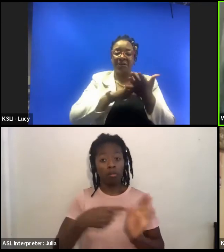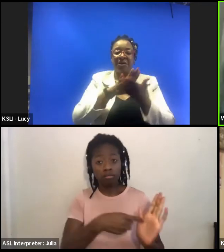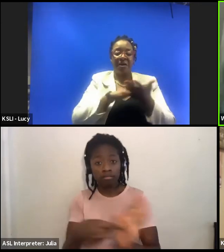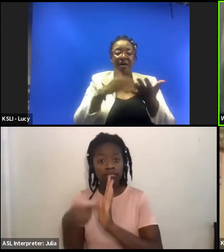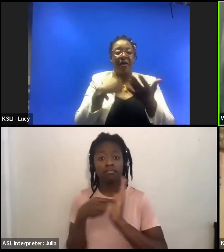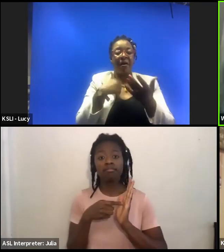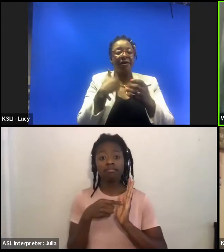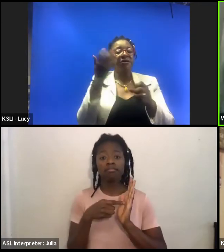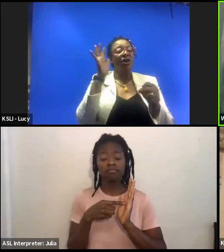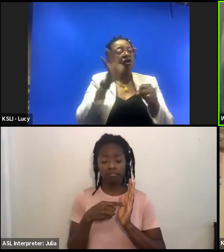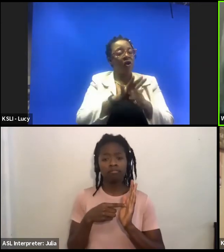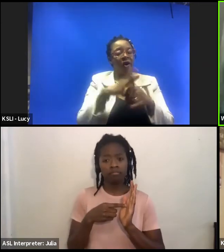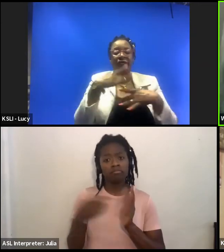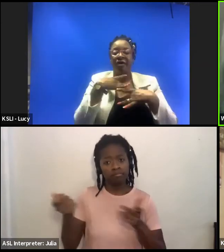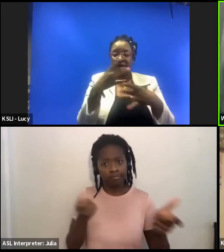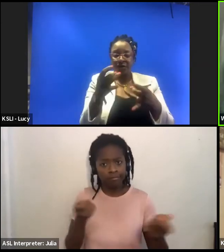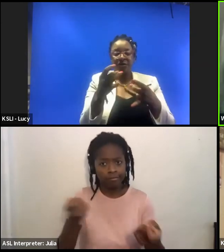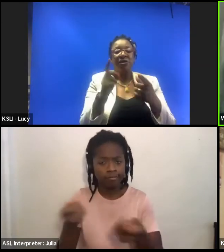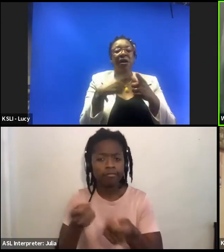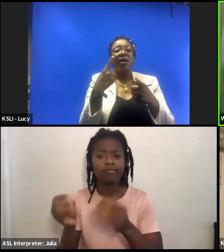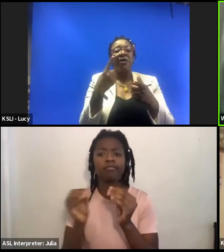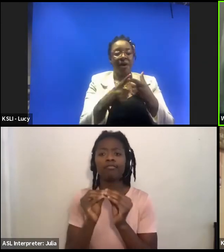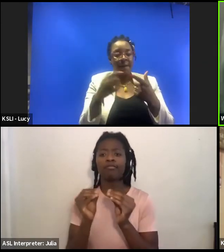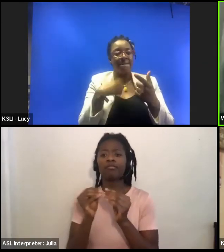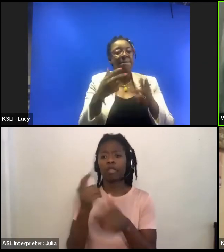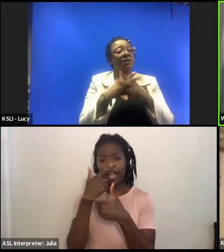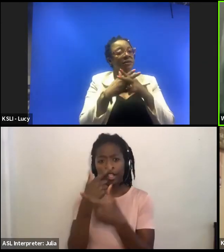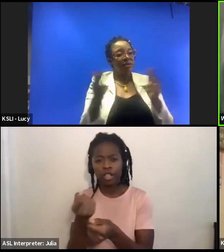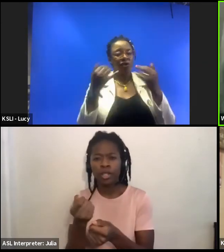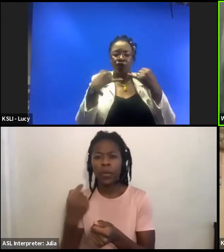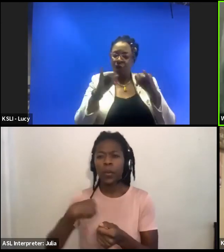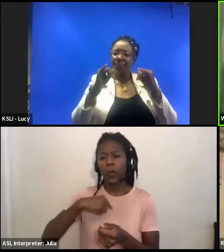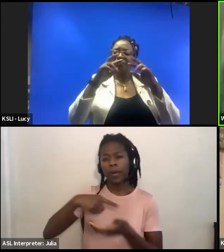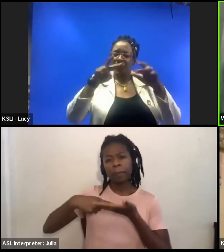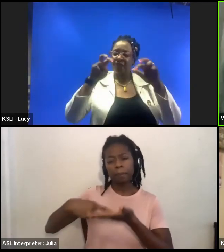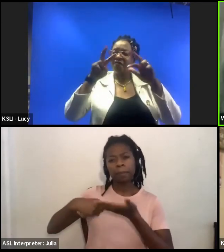and started looking at what is happening in the Kenya industry in general.